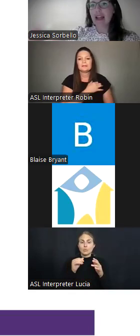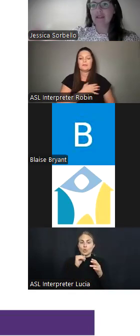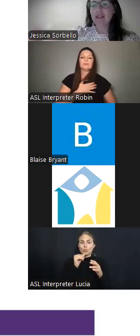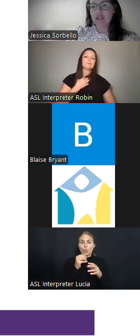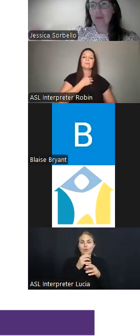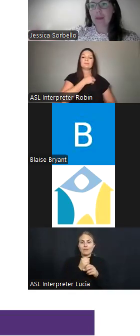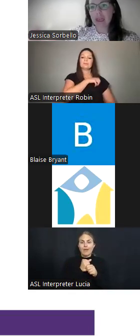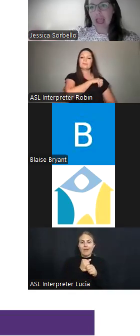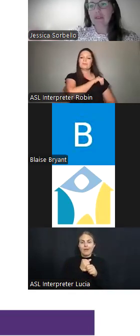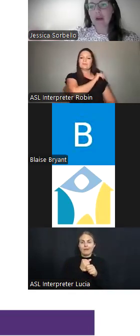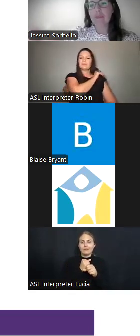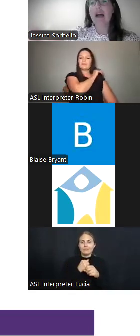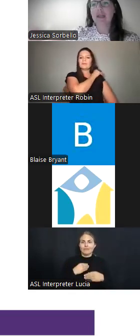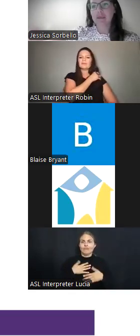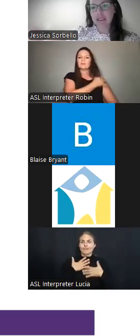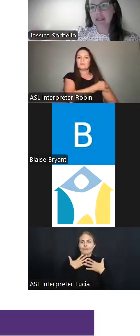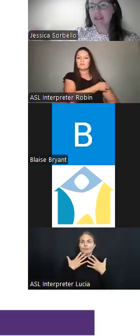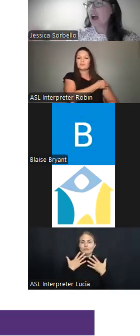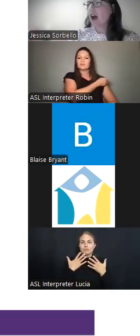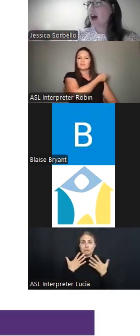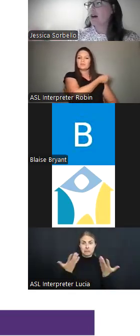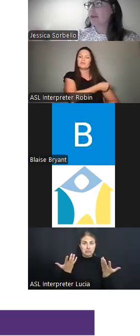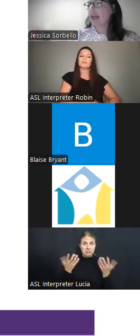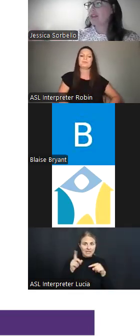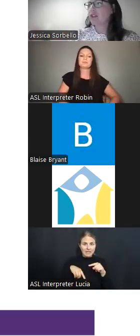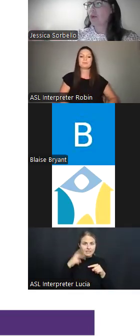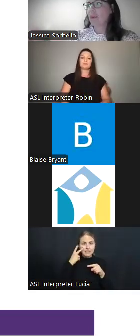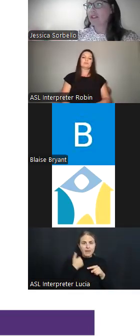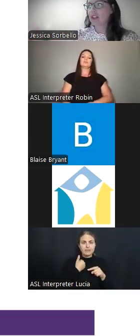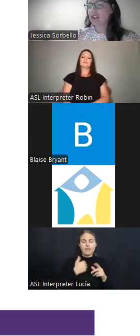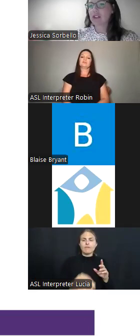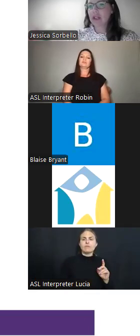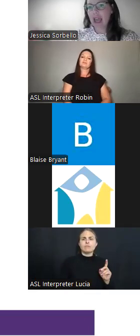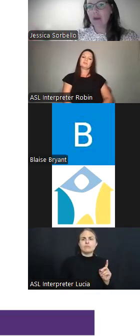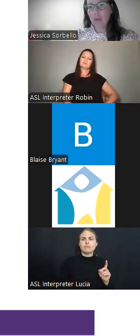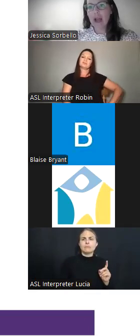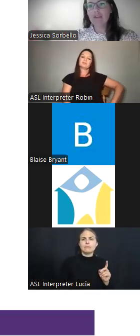start to look at why folks use and why folks continue using,